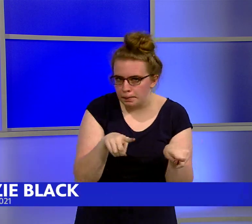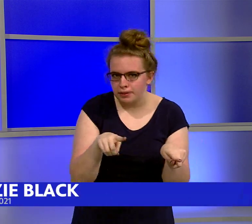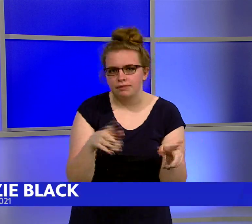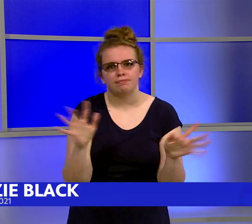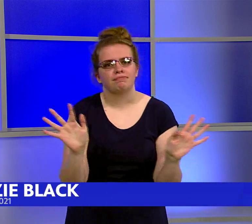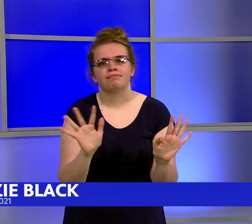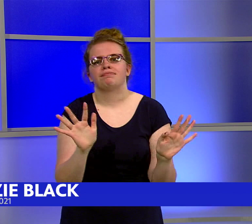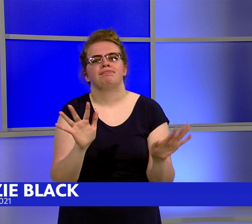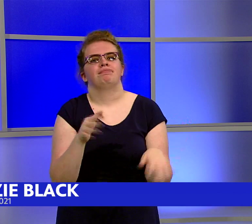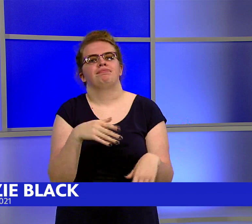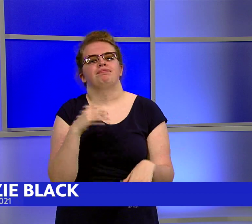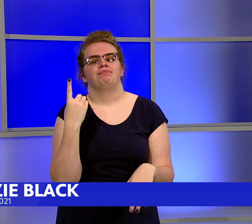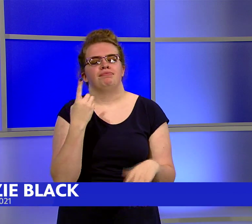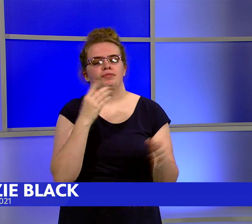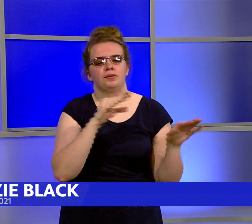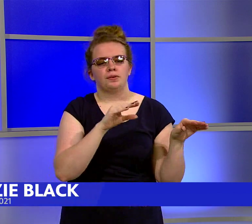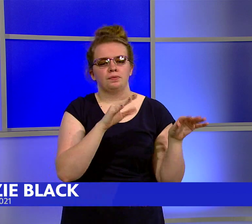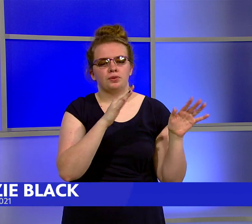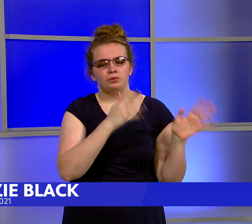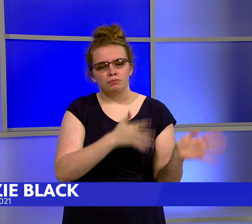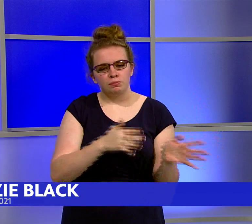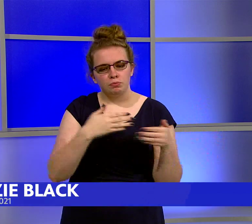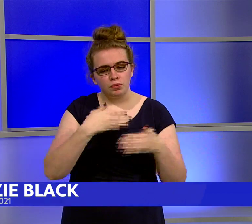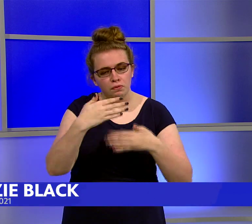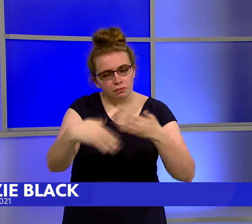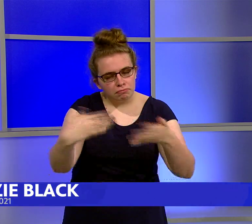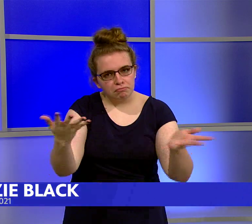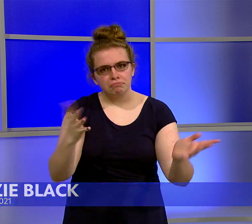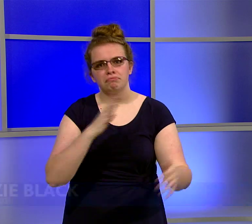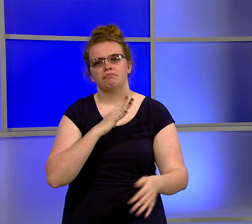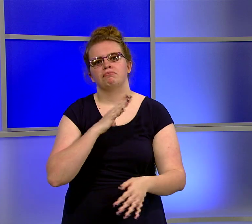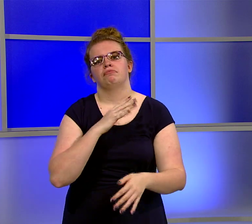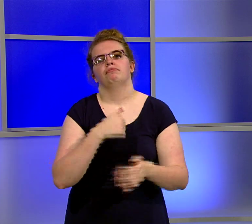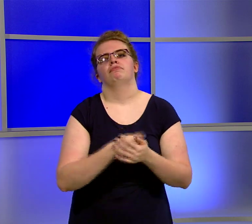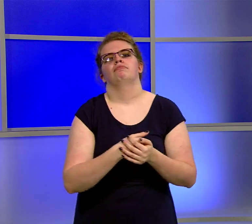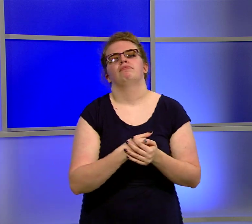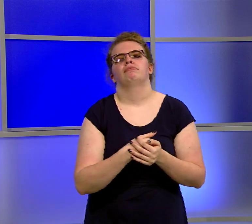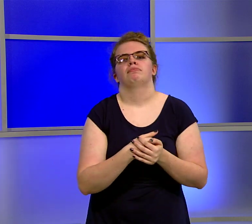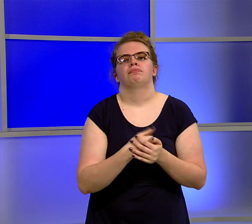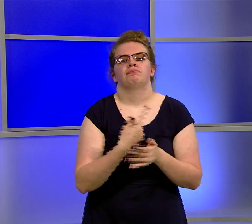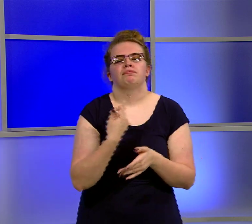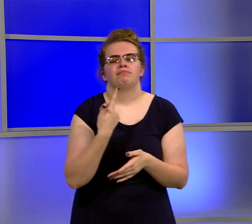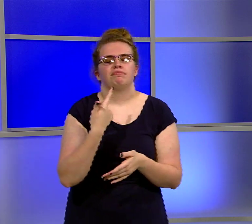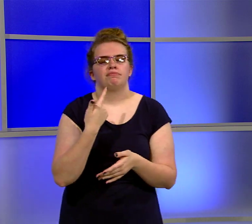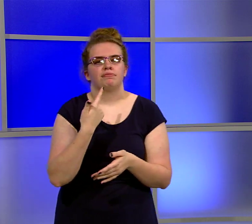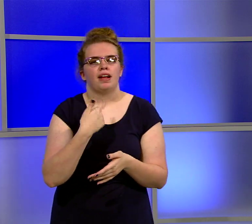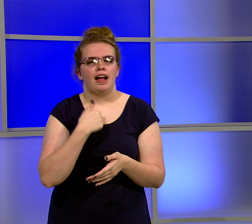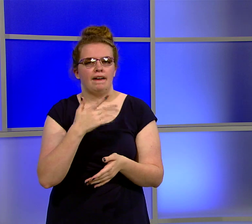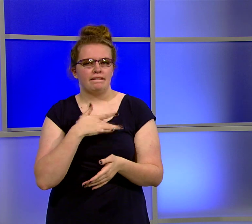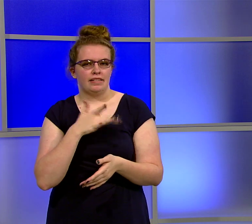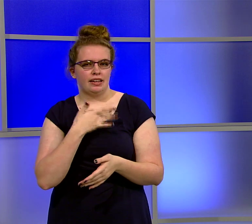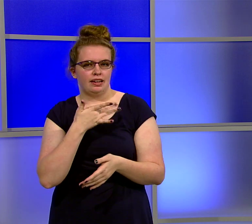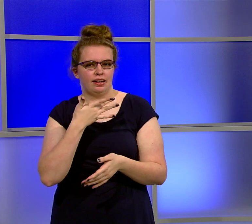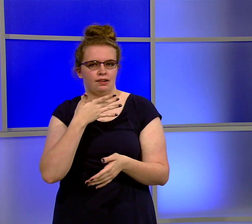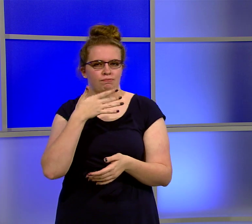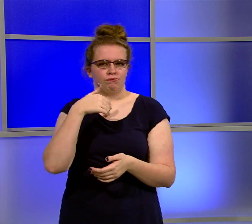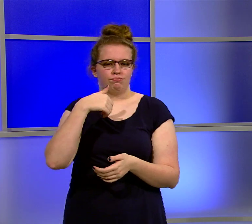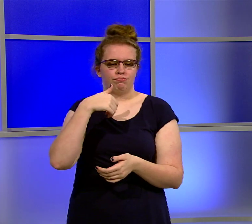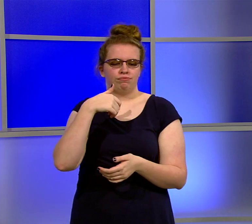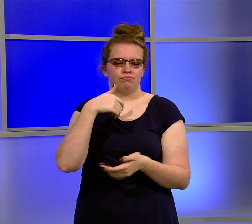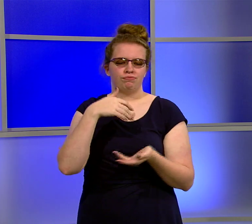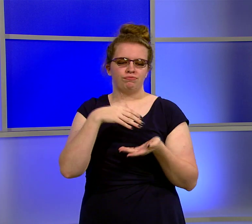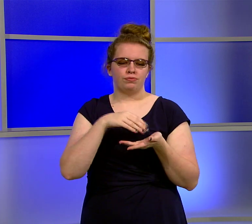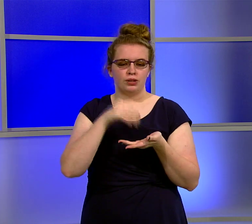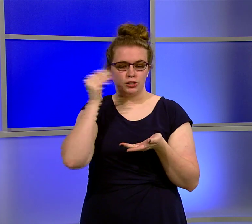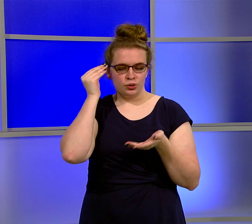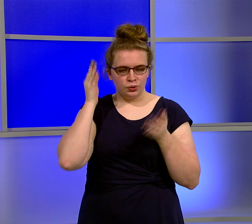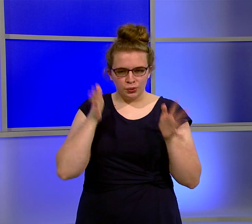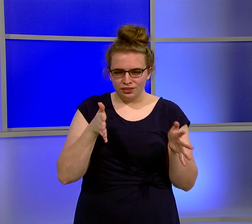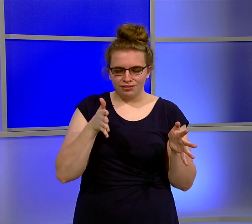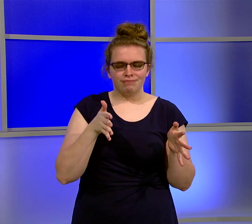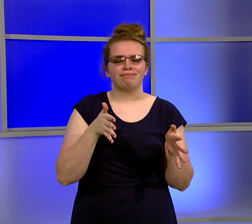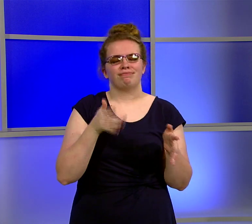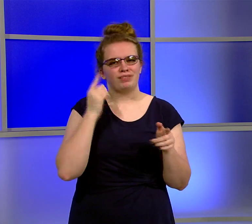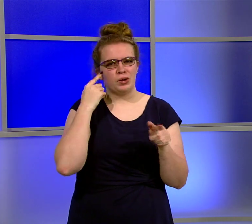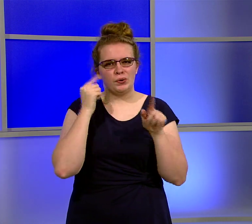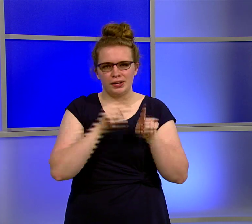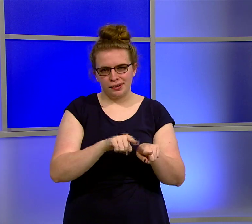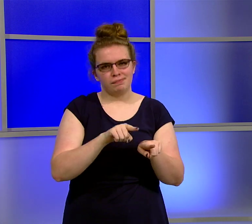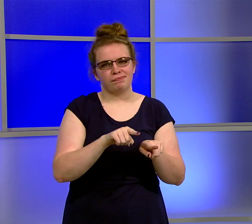and one will move on from these mistakes i'm sure my fellow peers would agree with this